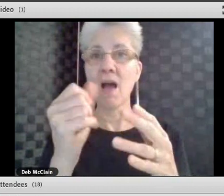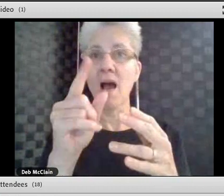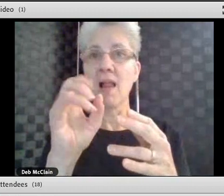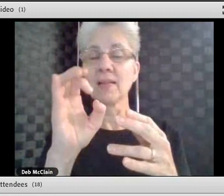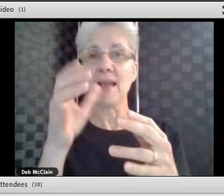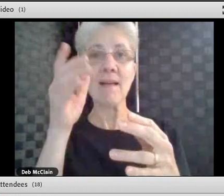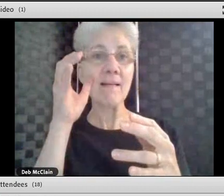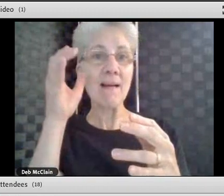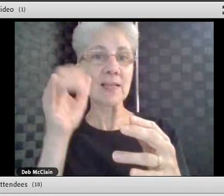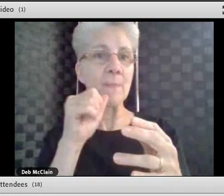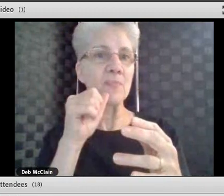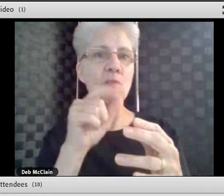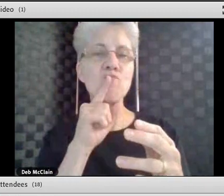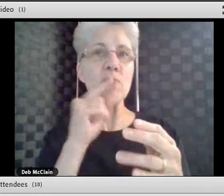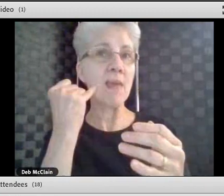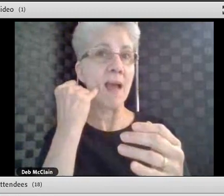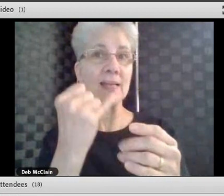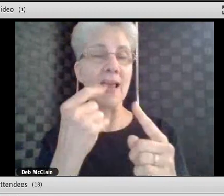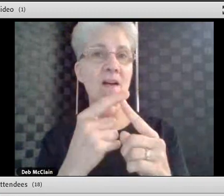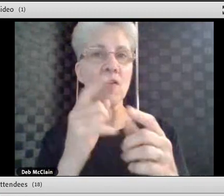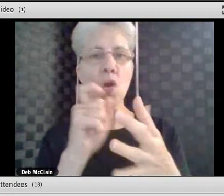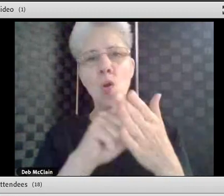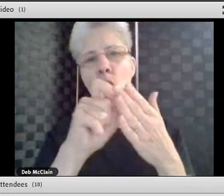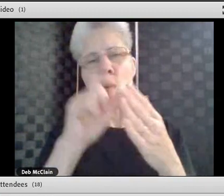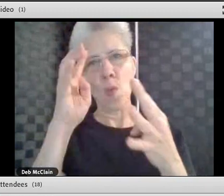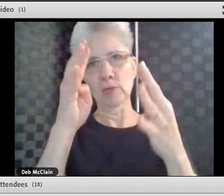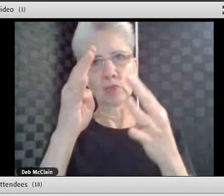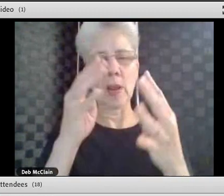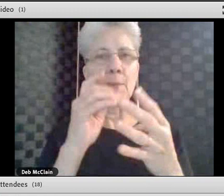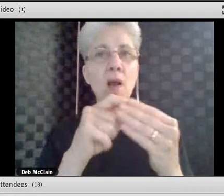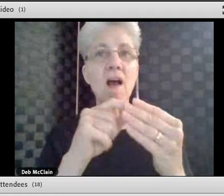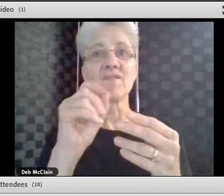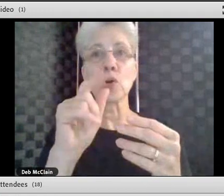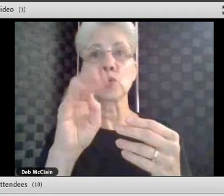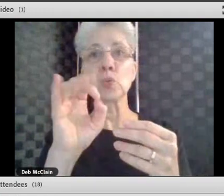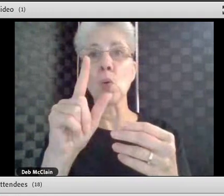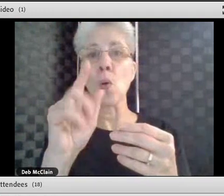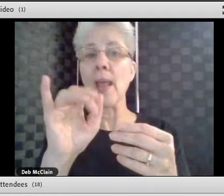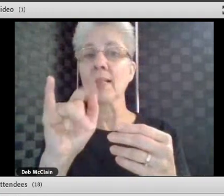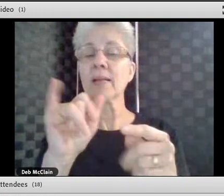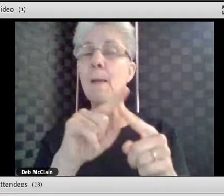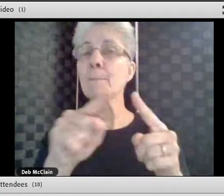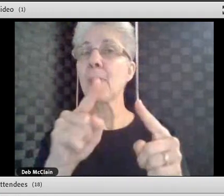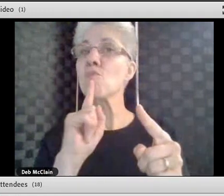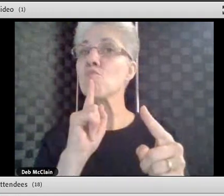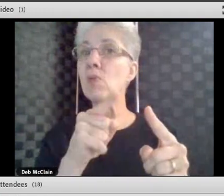wasn't the idea of some creative writer dreaming of virtual reality, but instead the idea actually came to the show